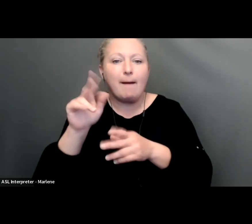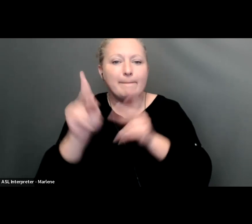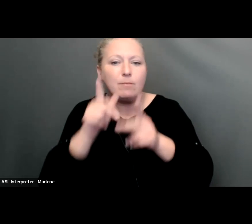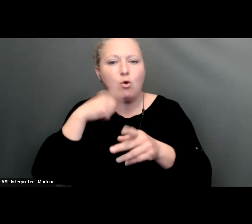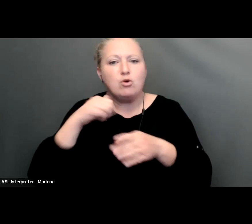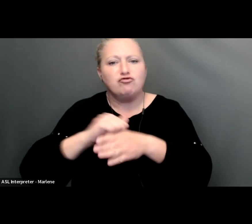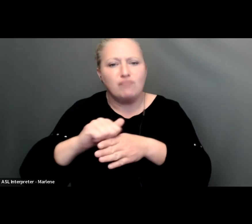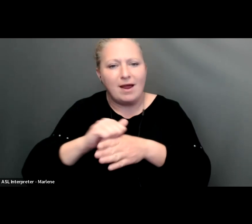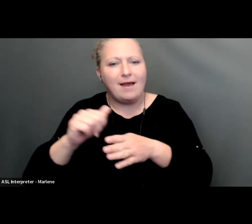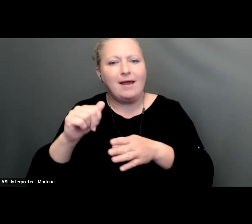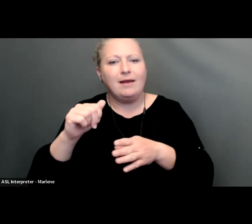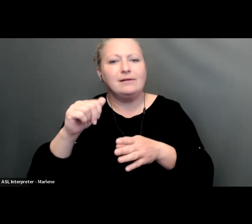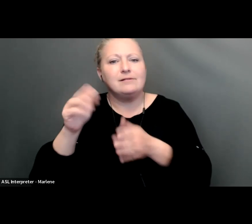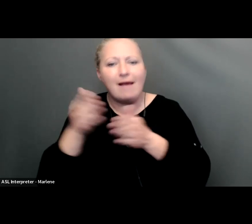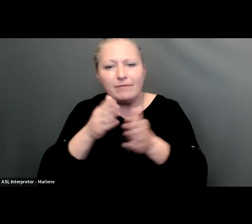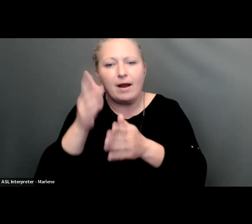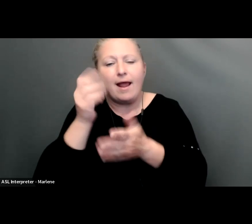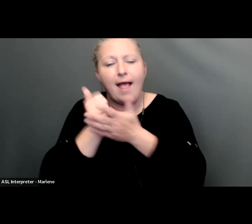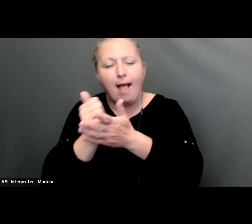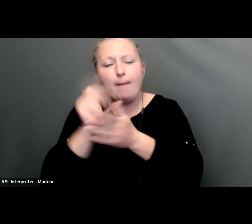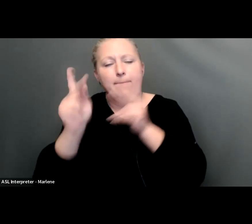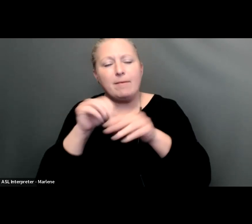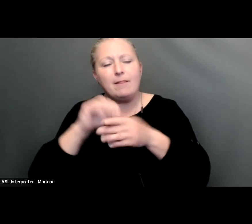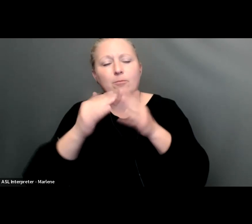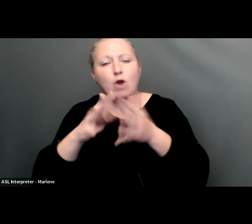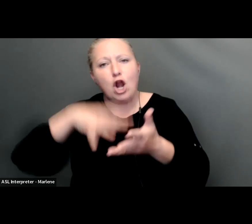and they will help the community. Folks in the community learn to set up a website